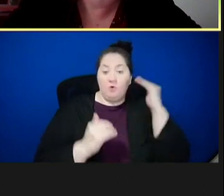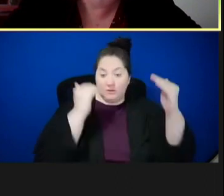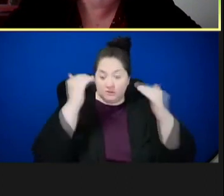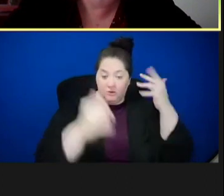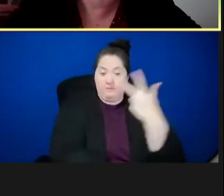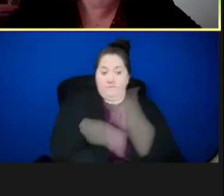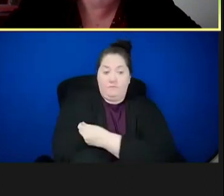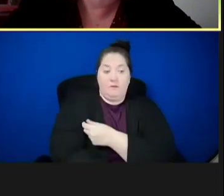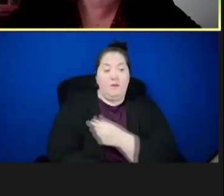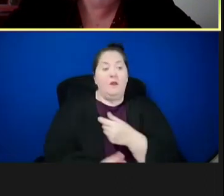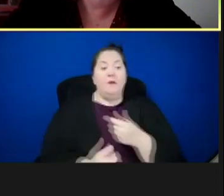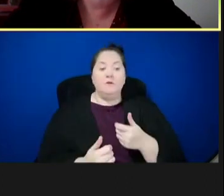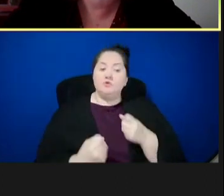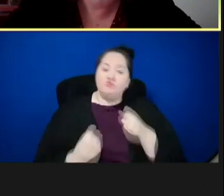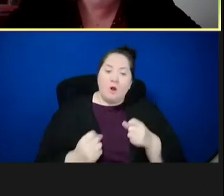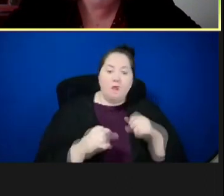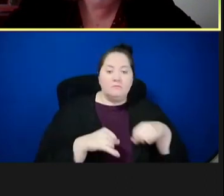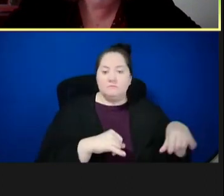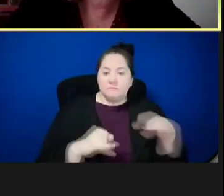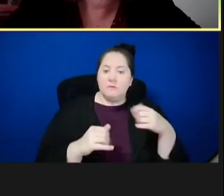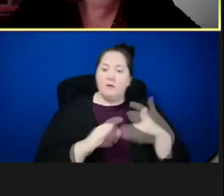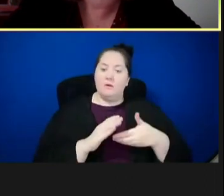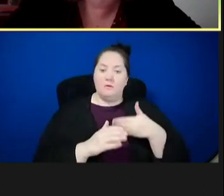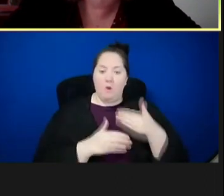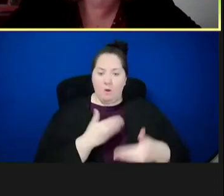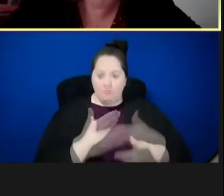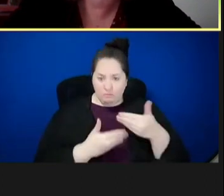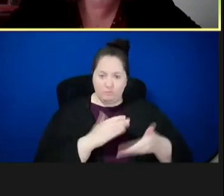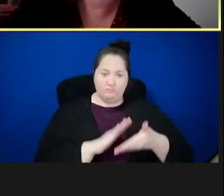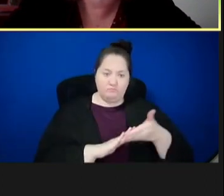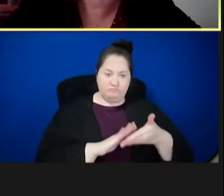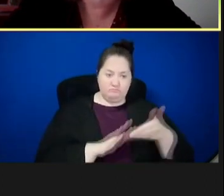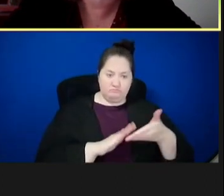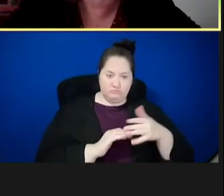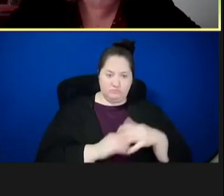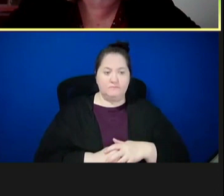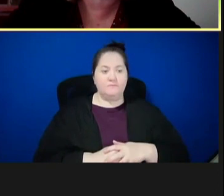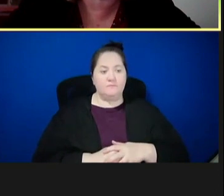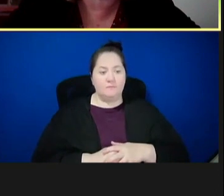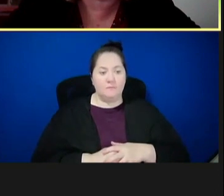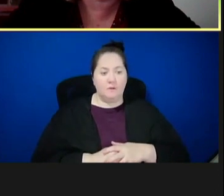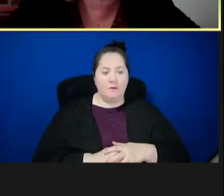standardization and operating procedures. Our goal ultimately is to understand what works and why,